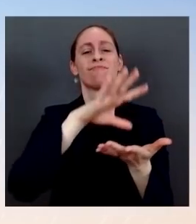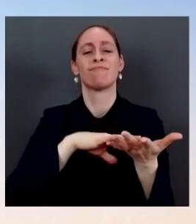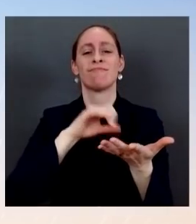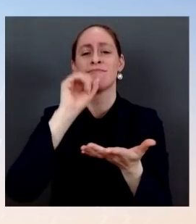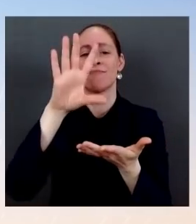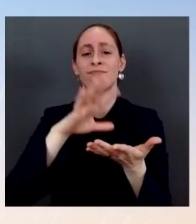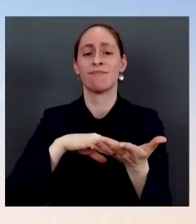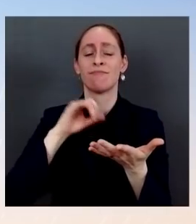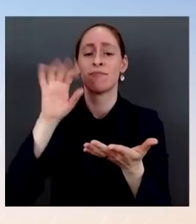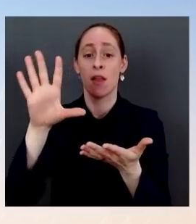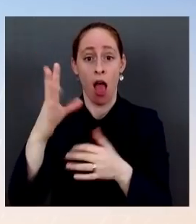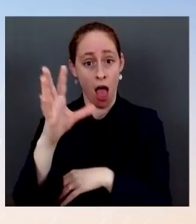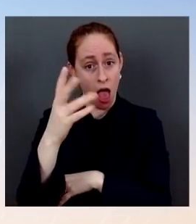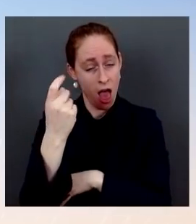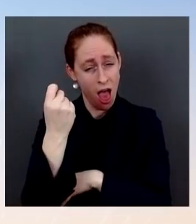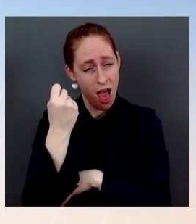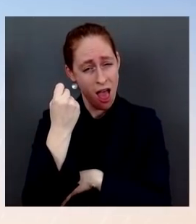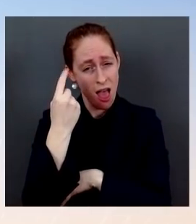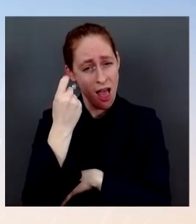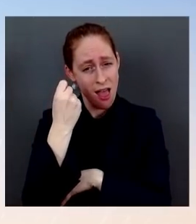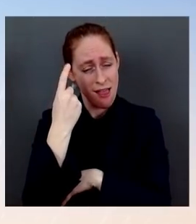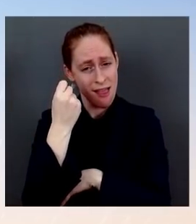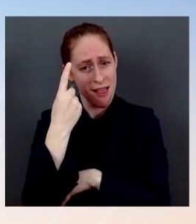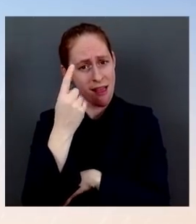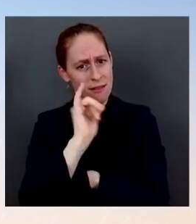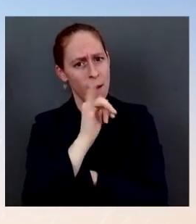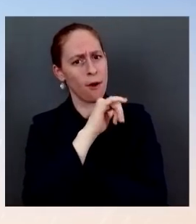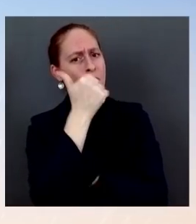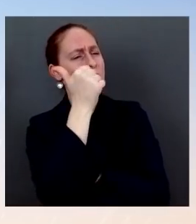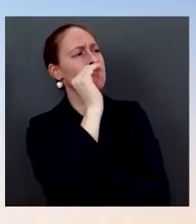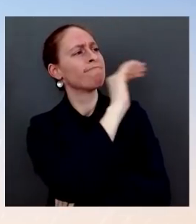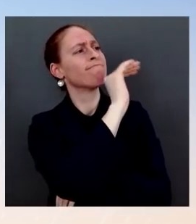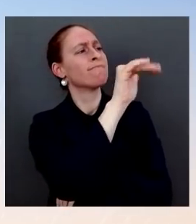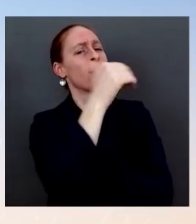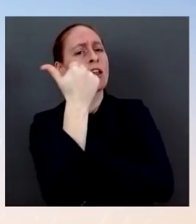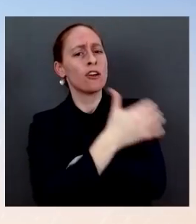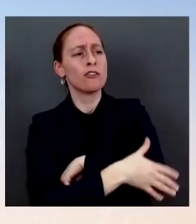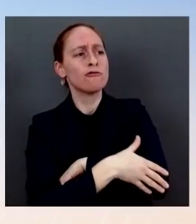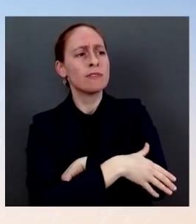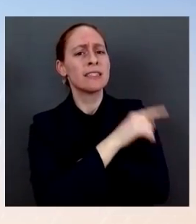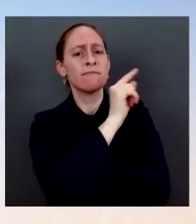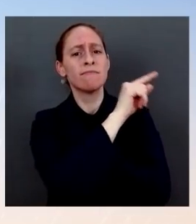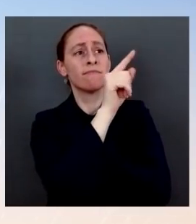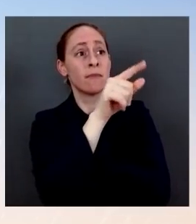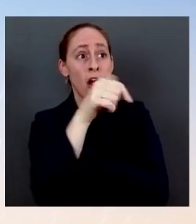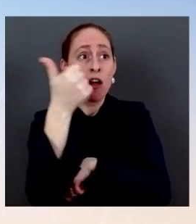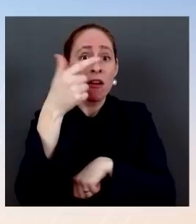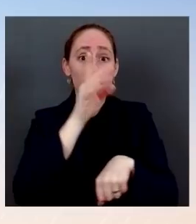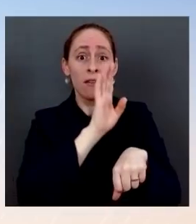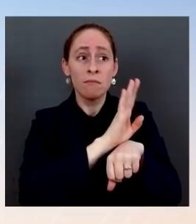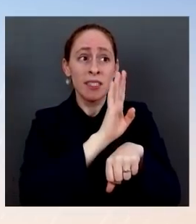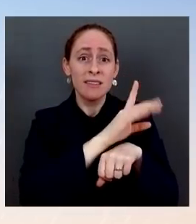I just want to pause because I think there's some sort of tone or ring tone or phone happening. (Cross-talk by reporters.) The Press: Right over here. Ms. Psaki: Okay. Okay. >> The Press: In this area.